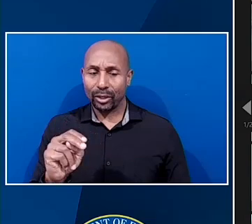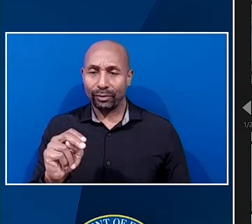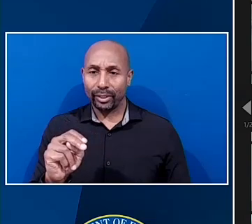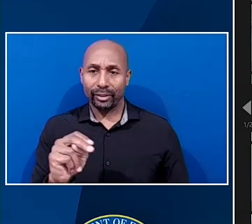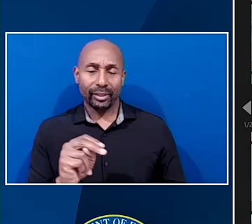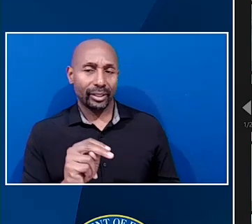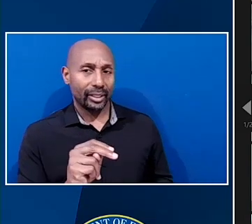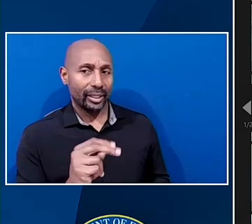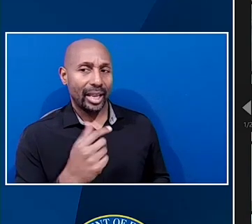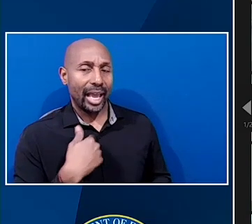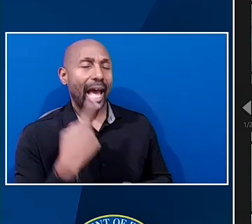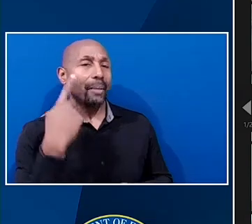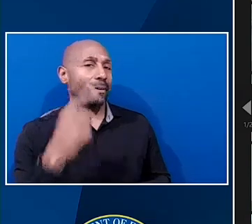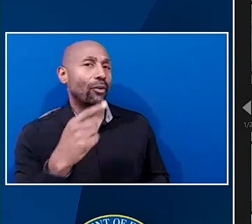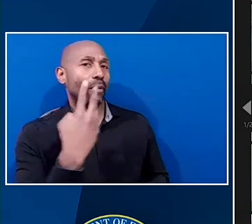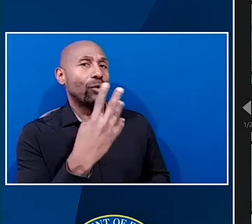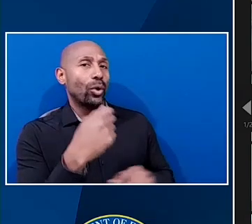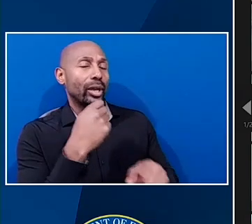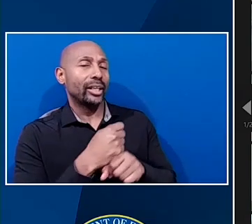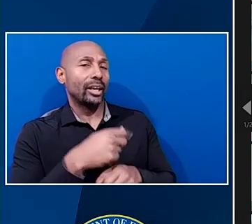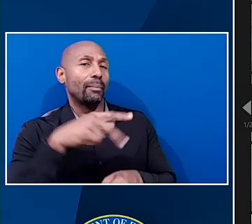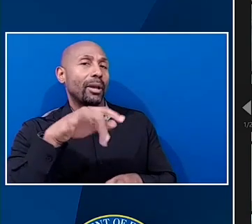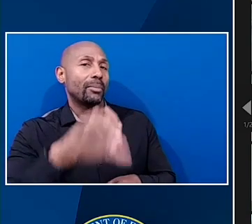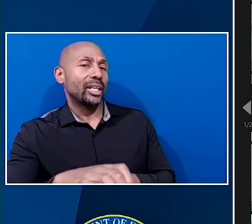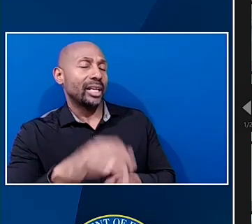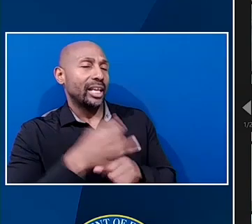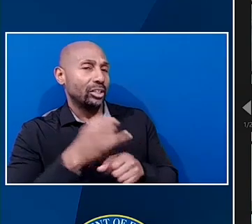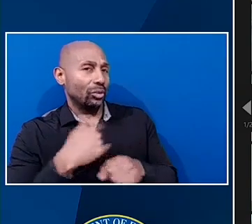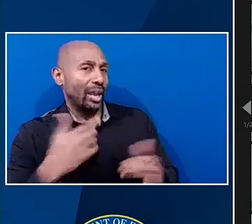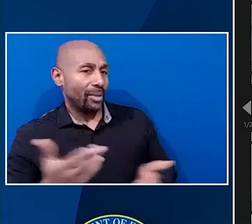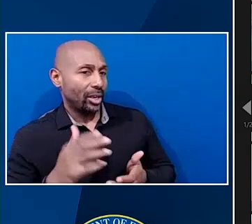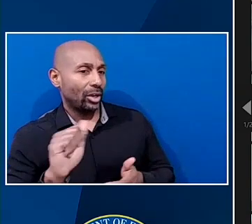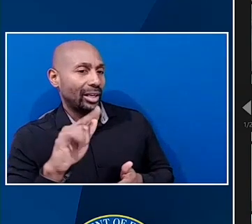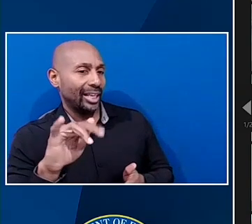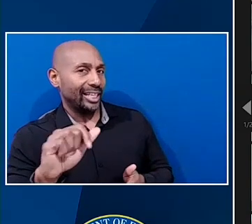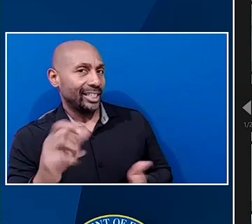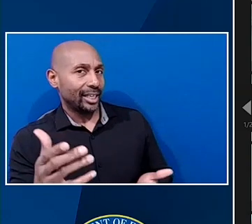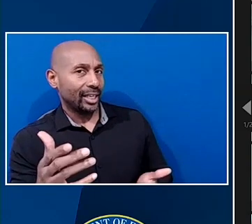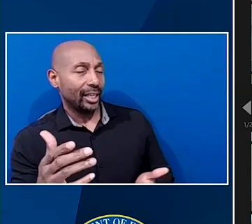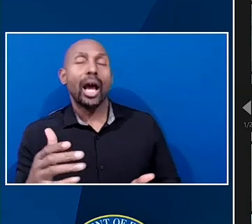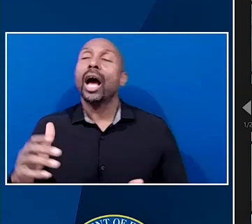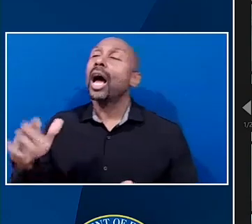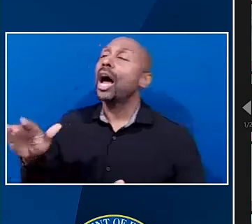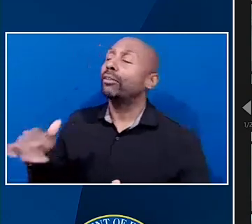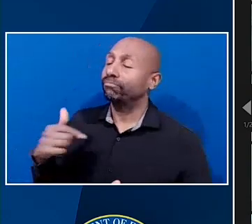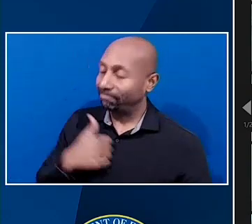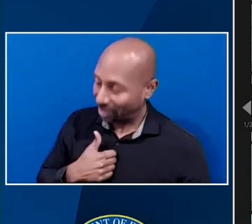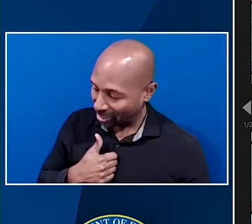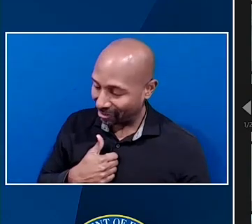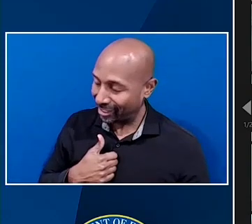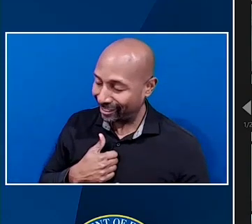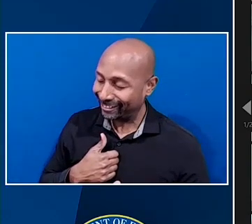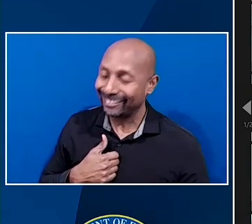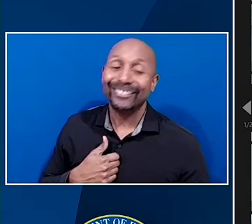public institutions. Oh. I'm sorry. My apologies. Yes. Good morning. For proprietary institutions of higher